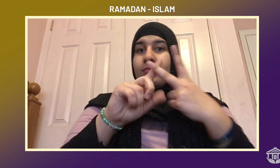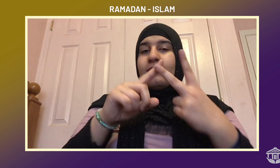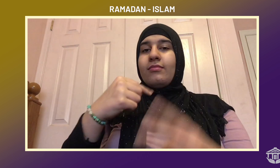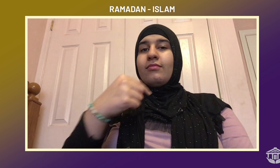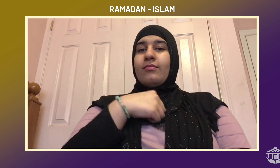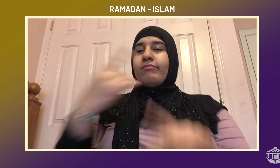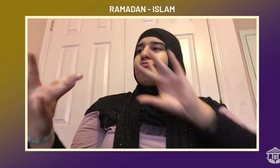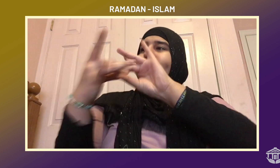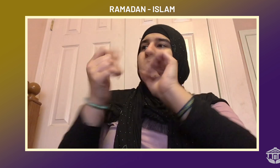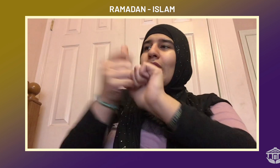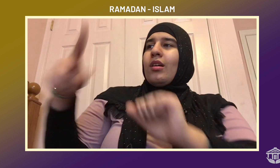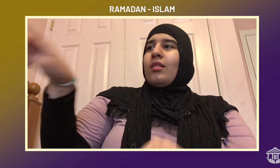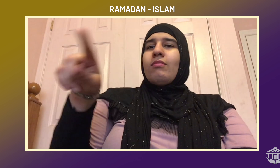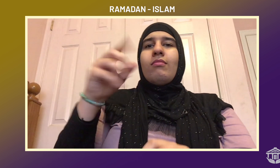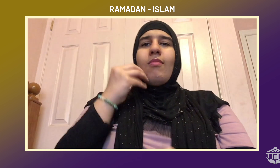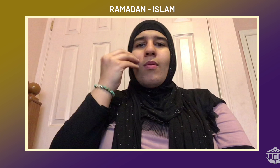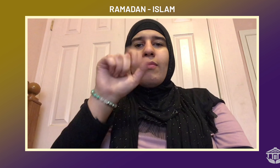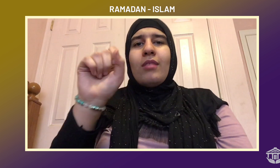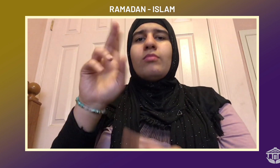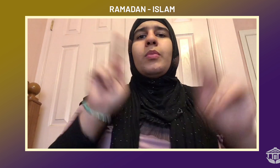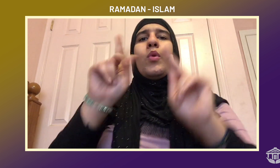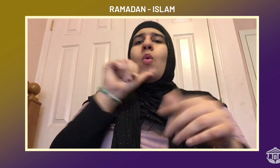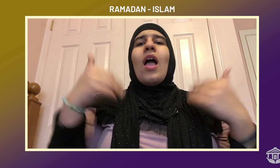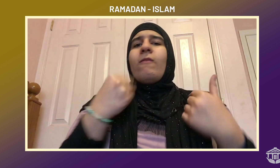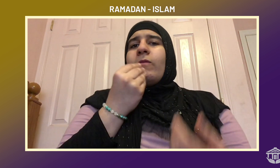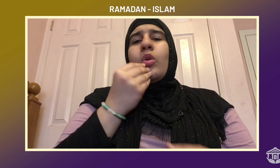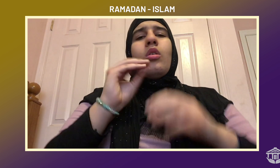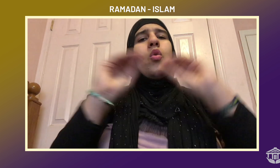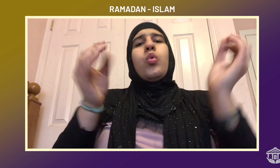The second reason is we want to stay connected with other people and especially with those who